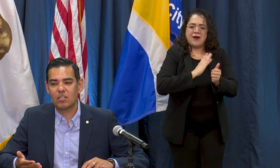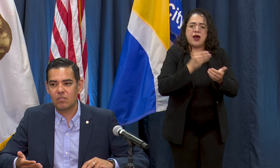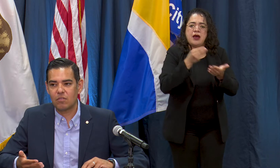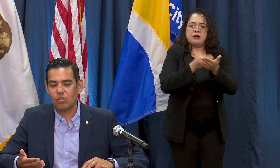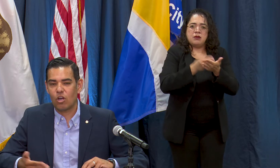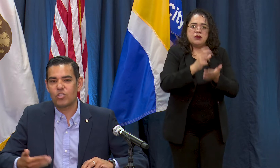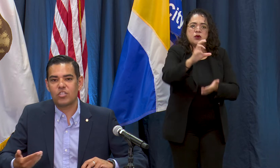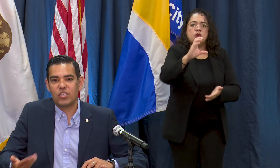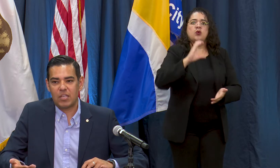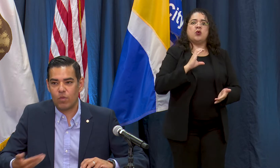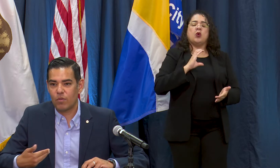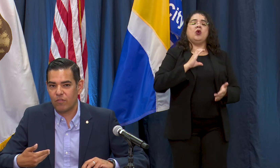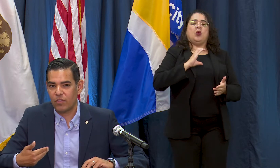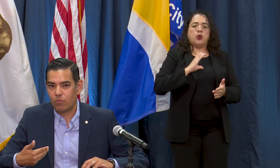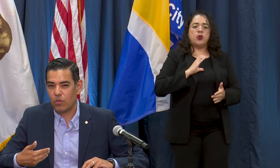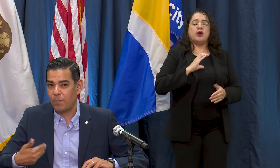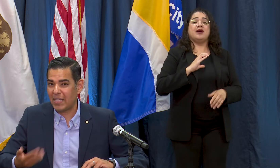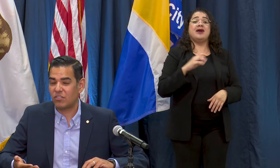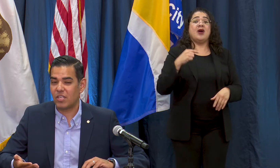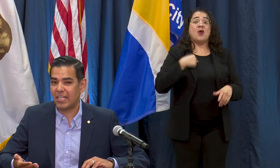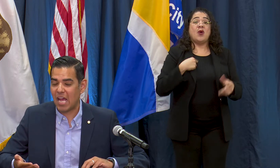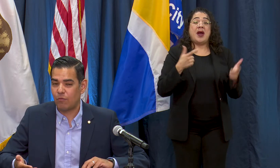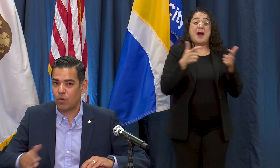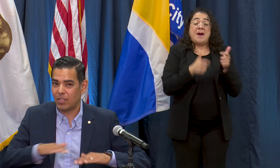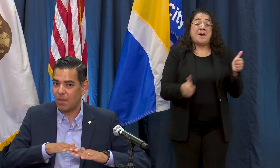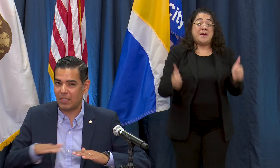largest city, we're the biggest city in California that did not make